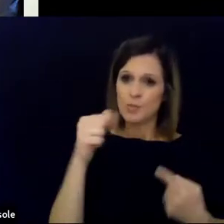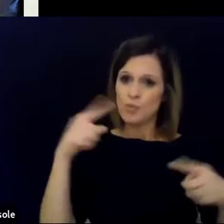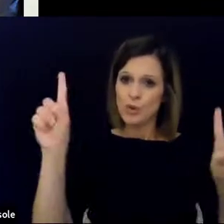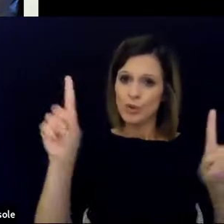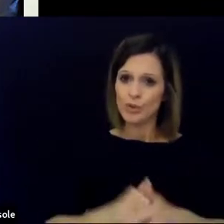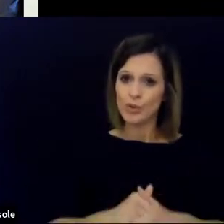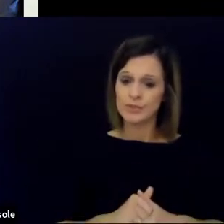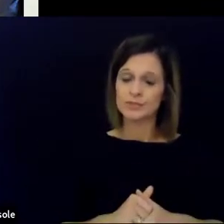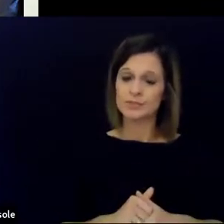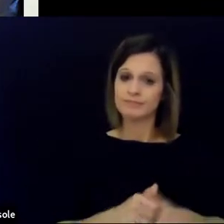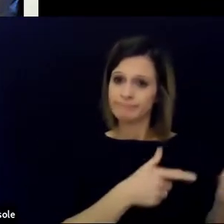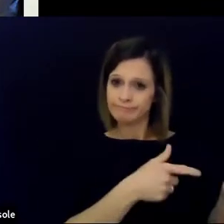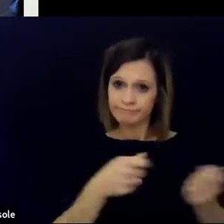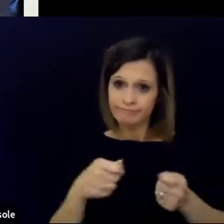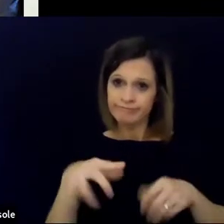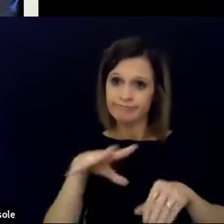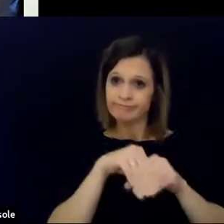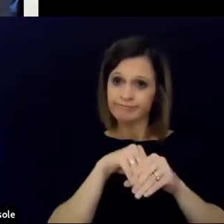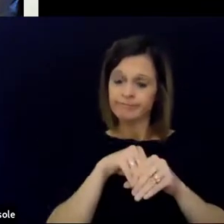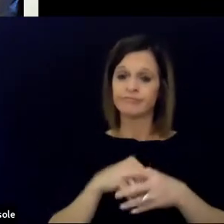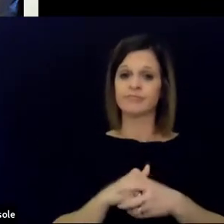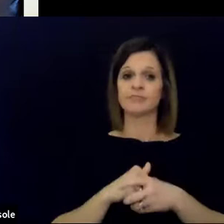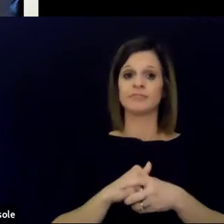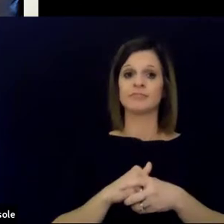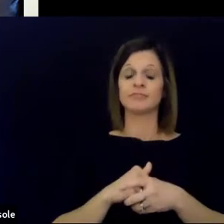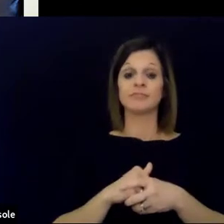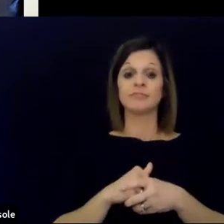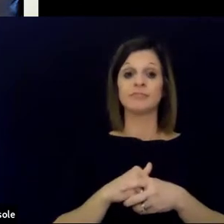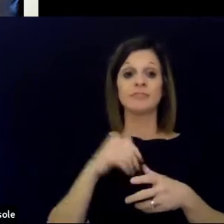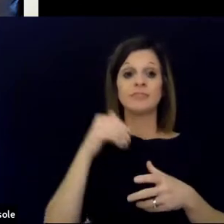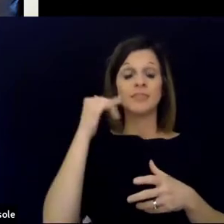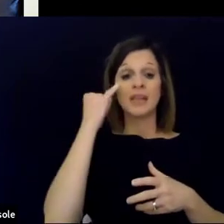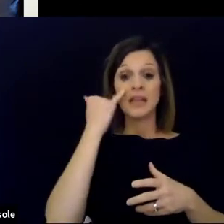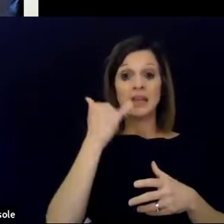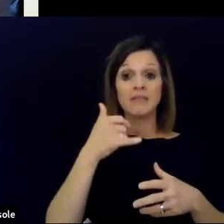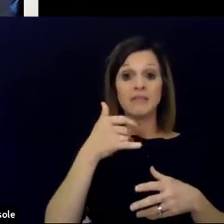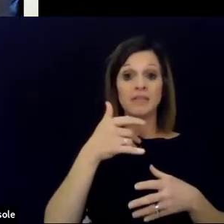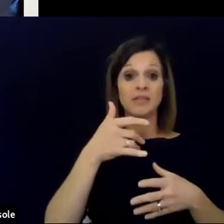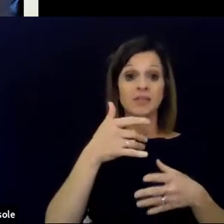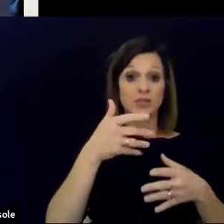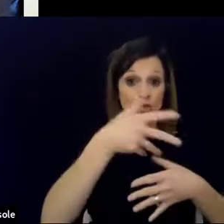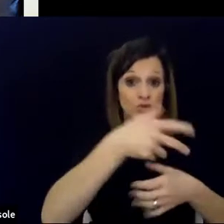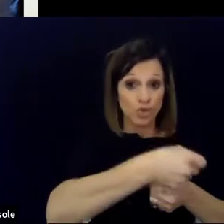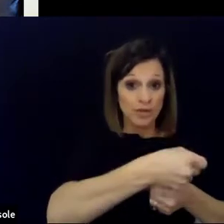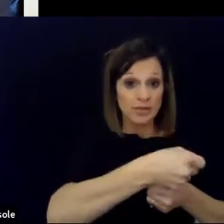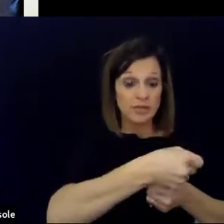And I can tell you that when trust is lost between parents and school, you can almost never get it back again.